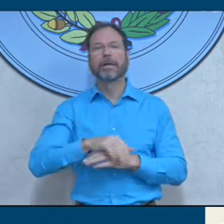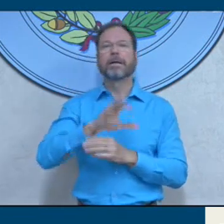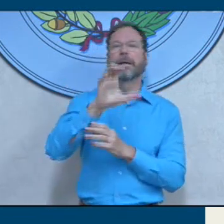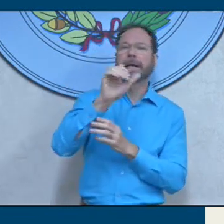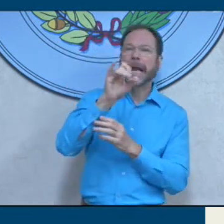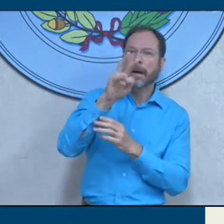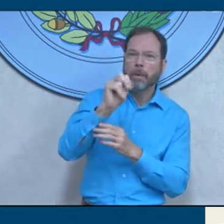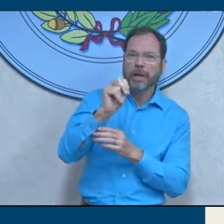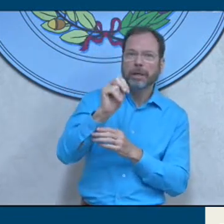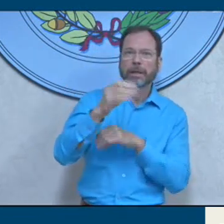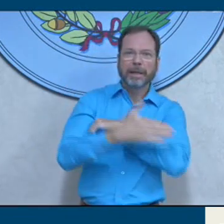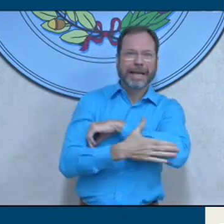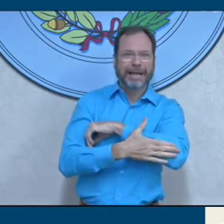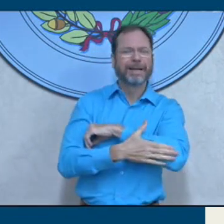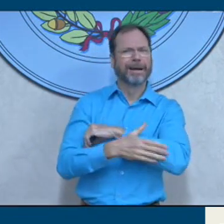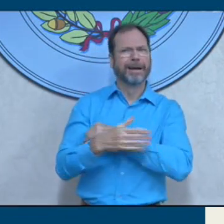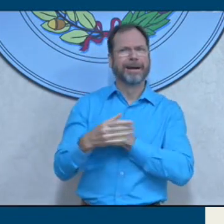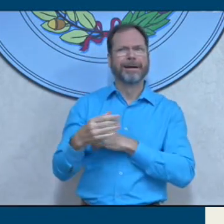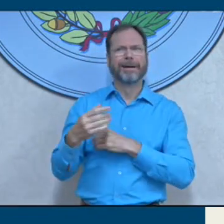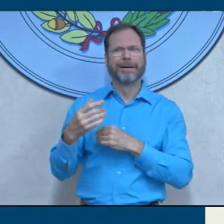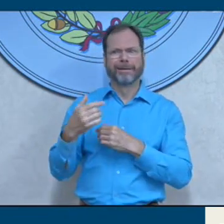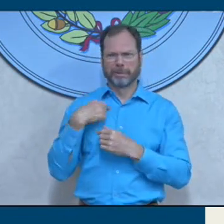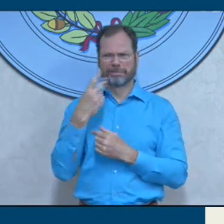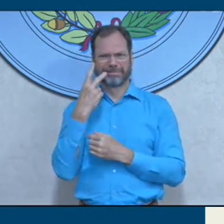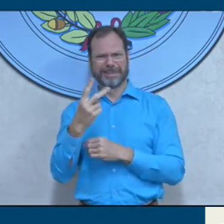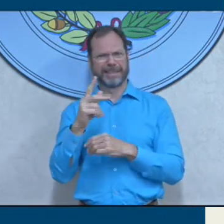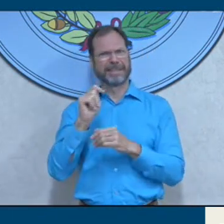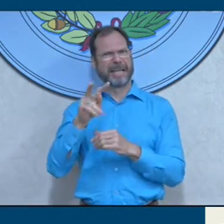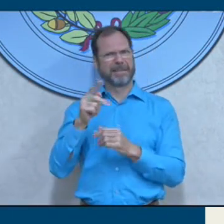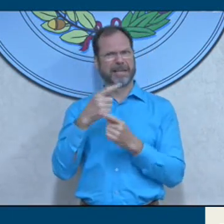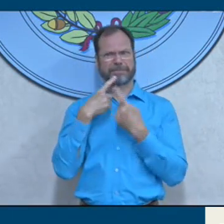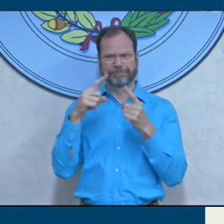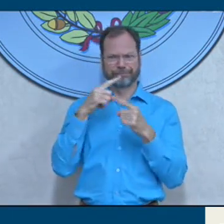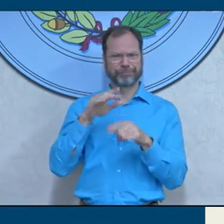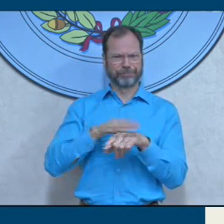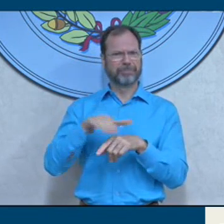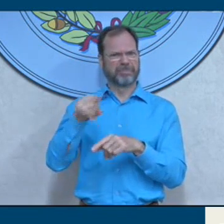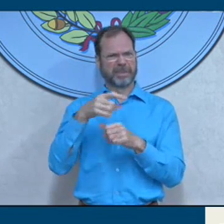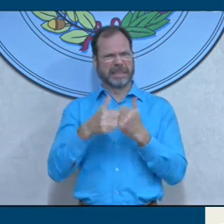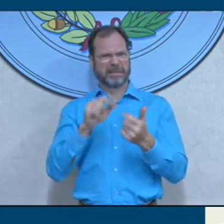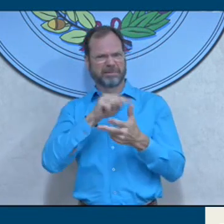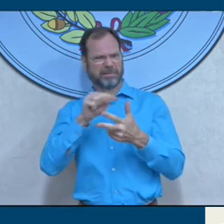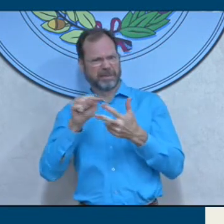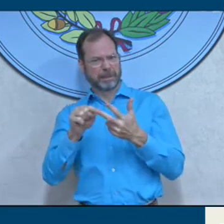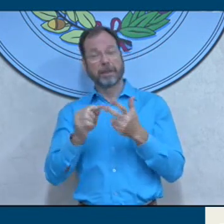THAT IS THE CASE IN LUBBOCK COUNTY. BEXAR COUNTY. CAMERON